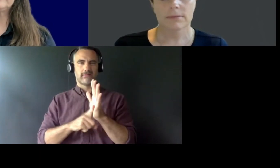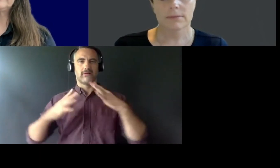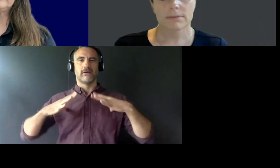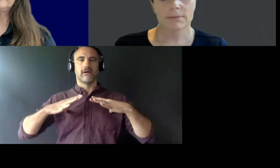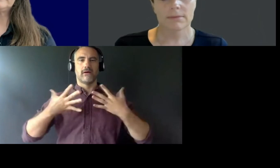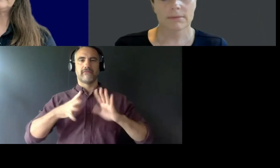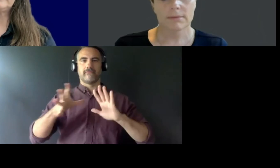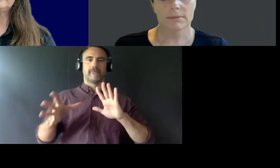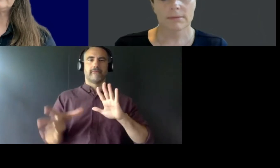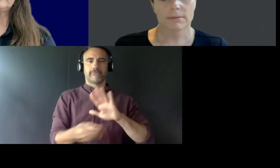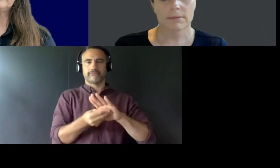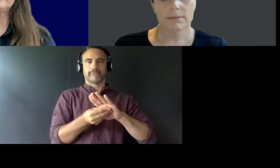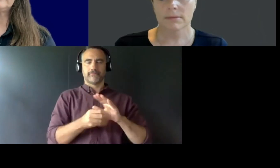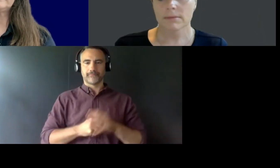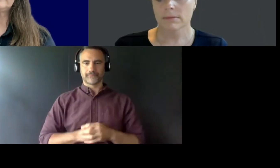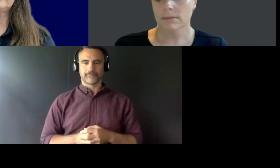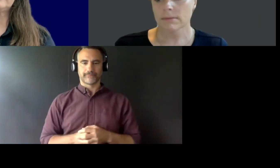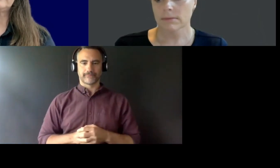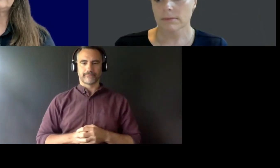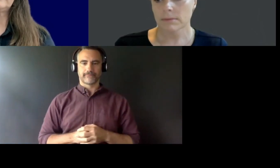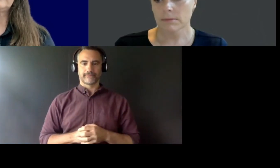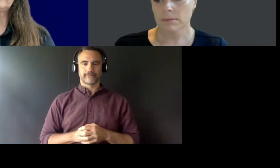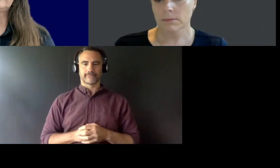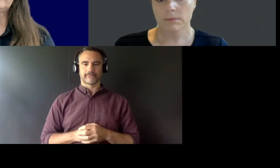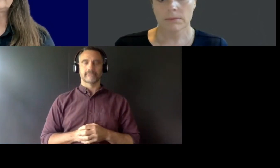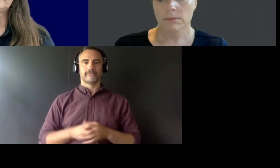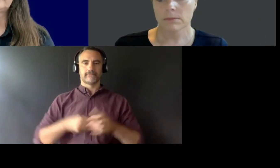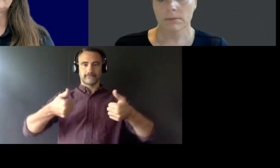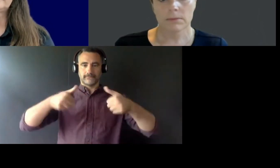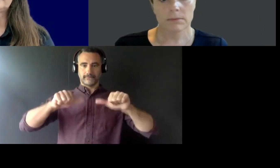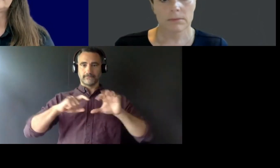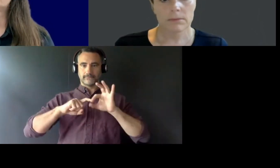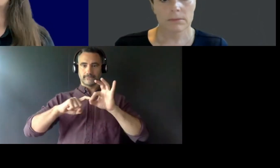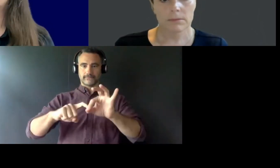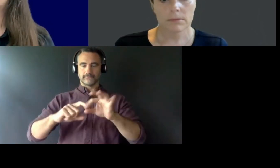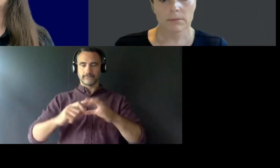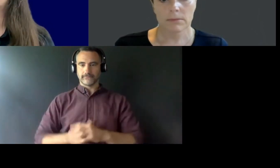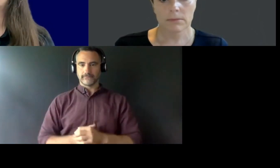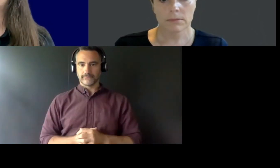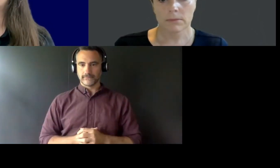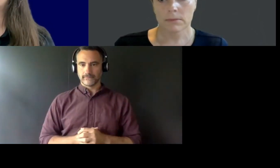We have just had another question: can you please tell us again where to access the template?